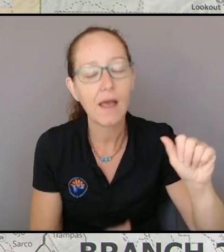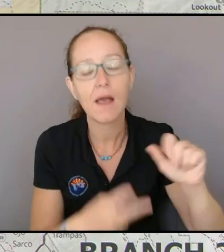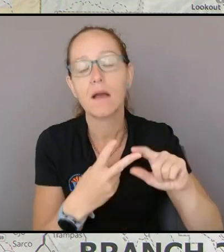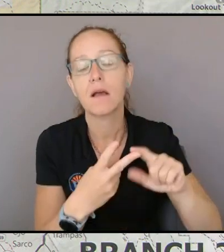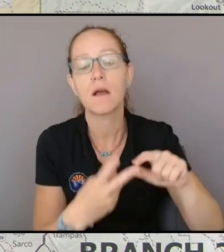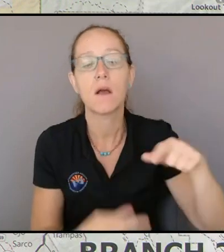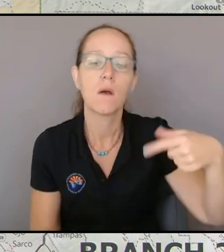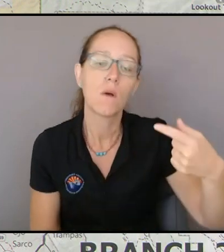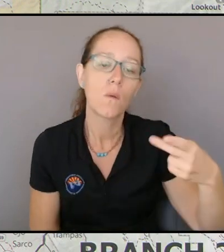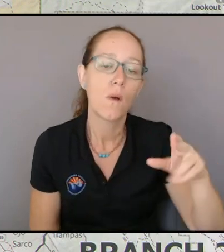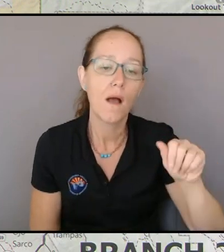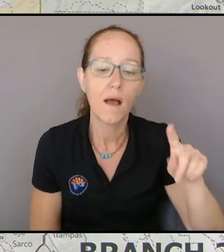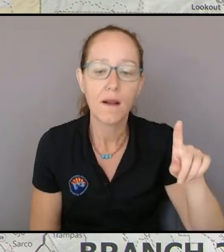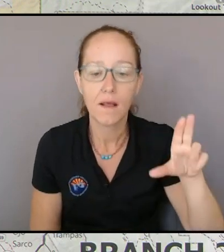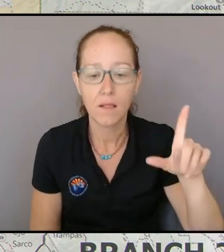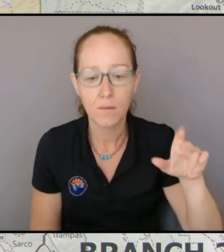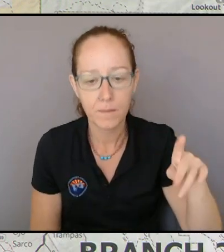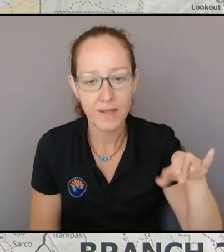bit of activity here by Martinez Pond at the